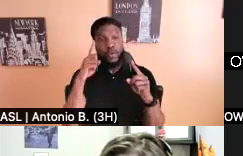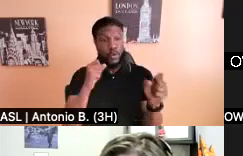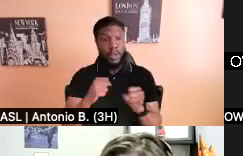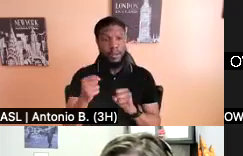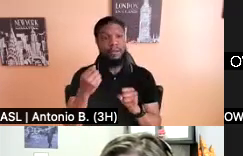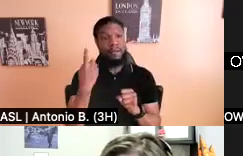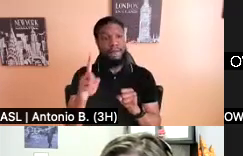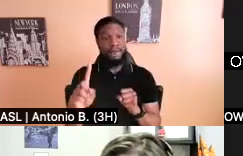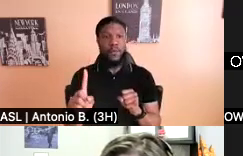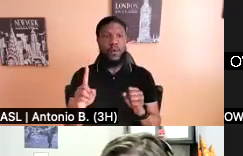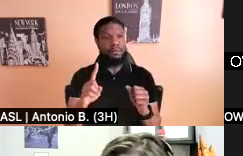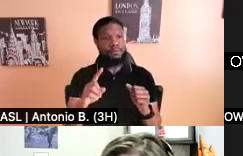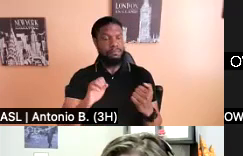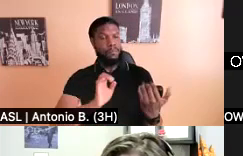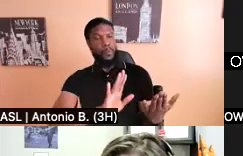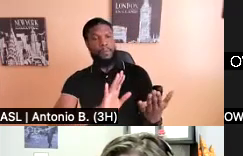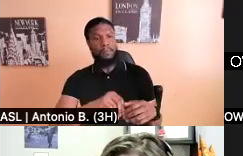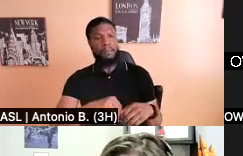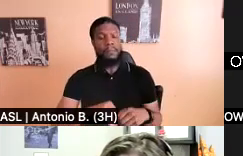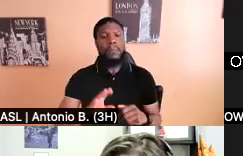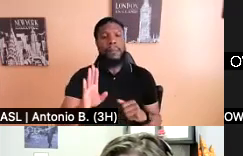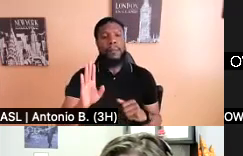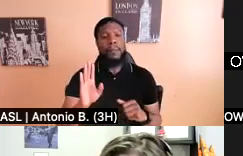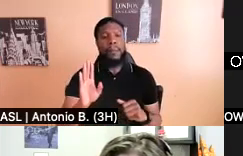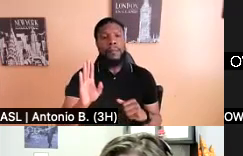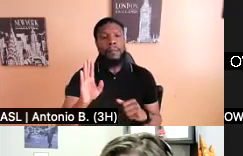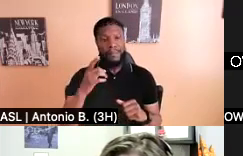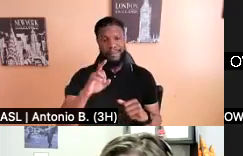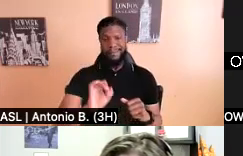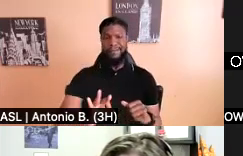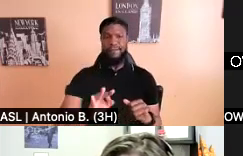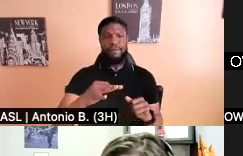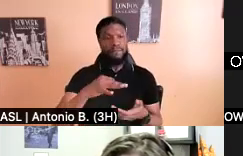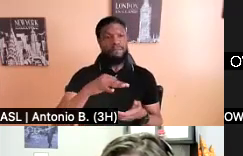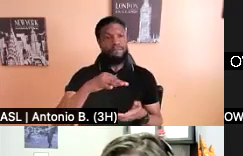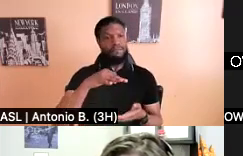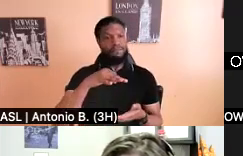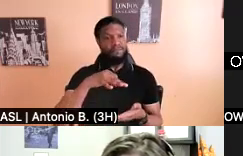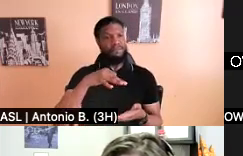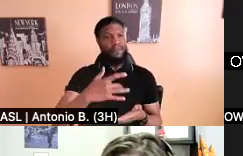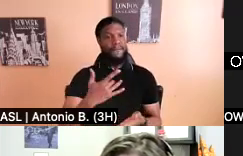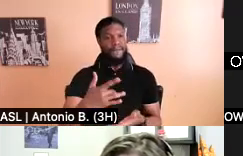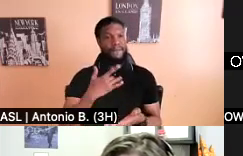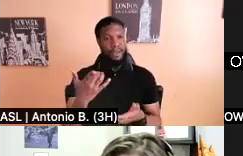comments on students' work violates a writing tutor's academic freedom. Education based on